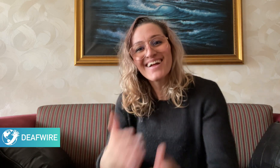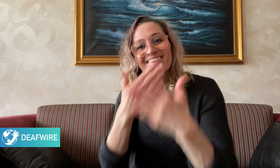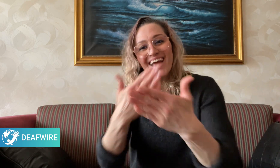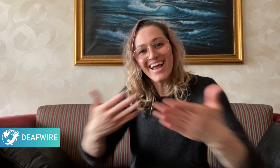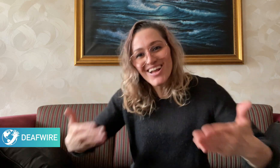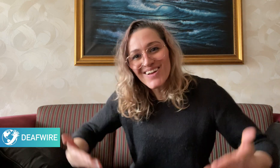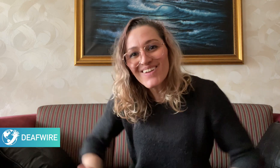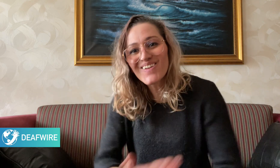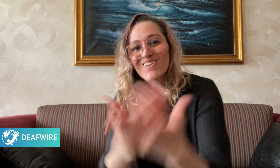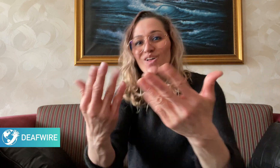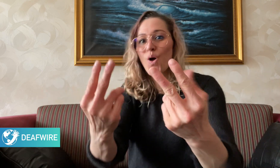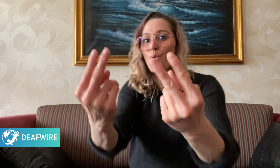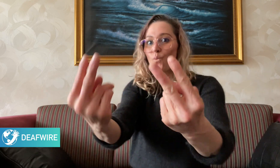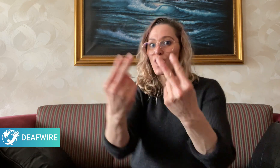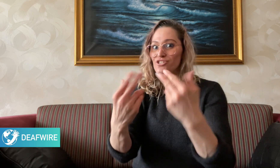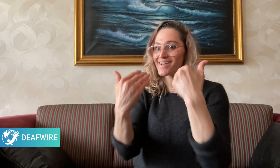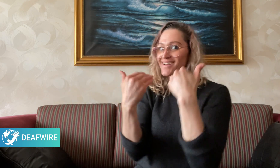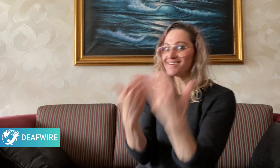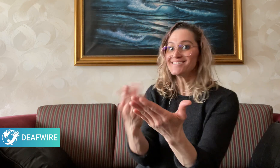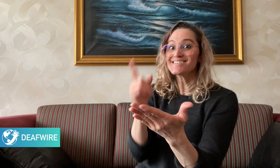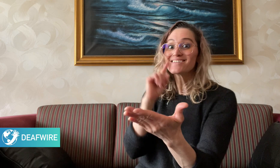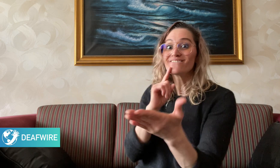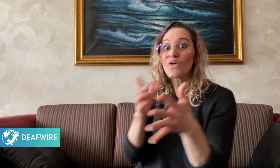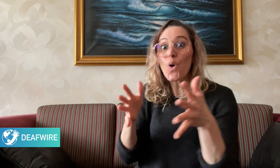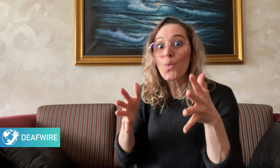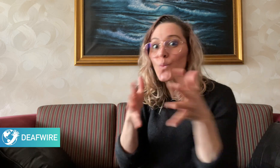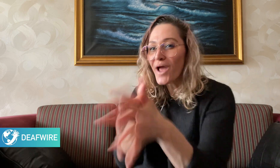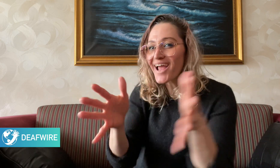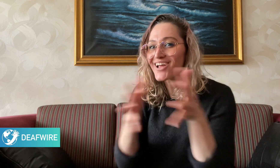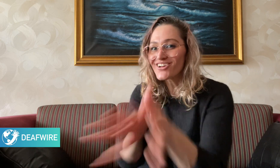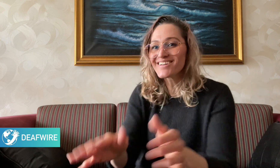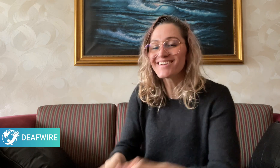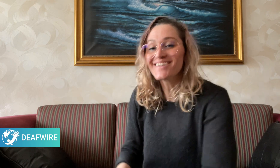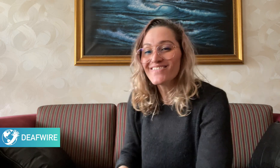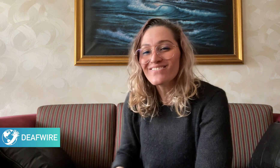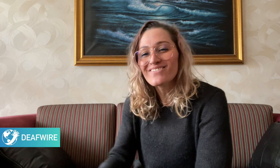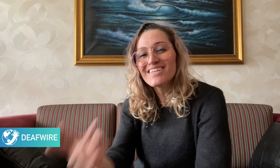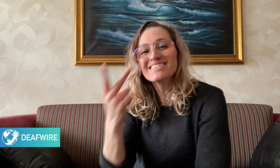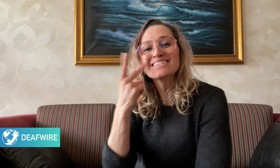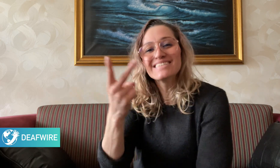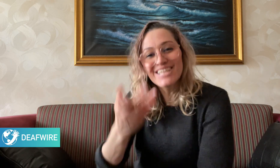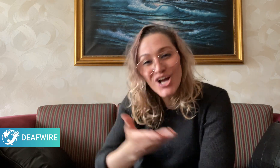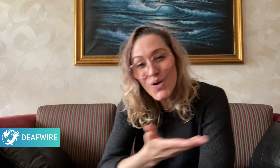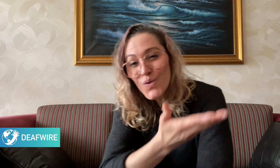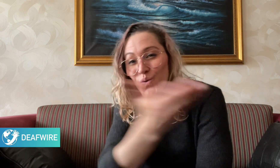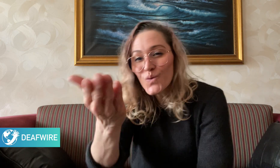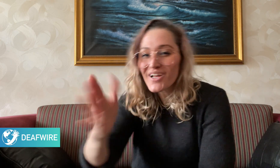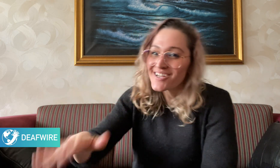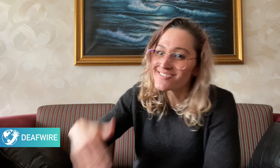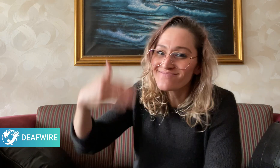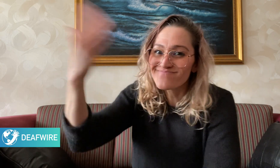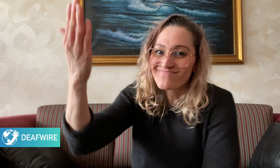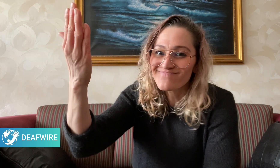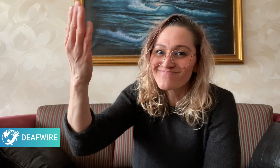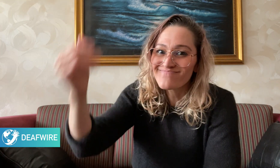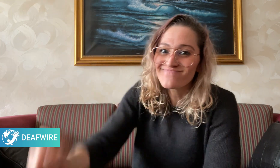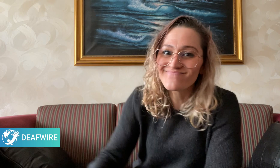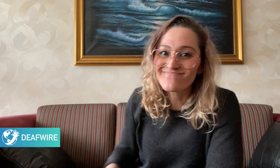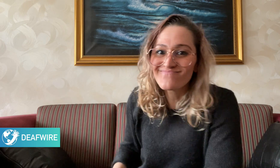Thank you for watching DeafWire! See you!